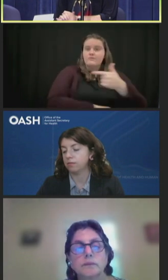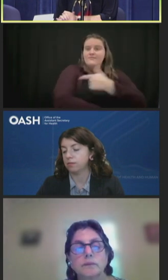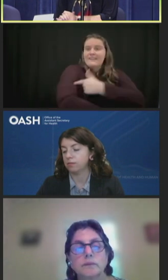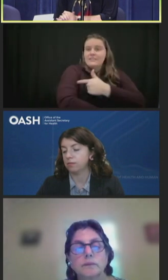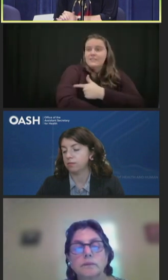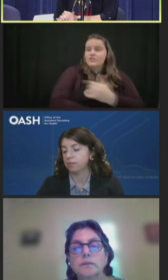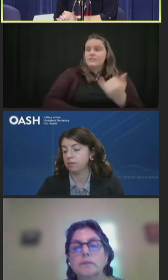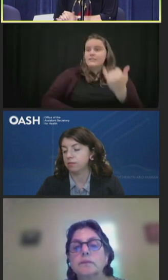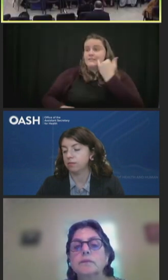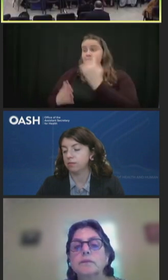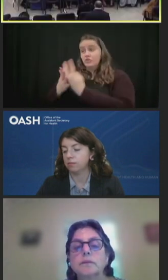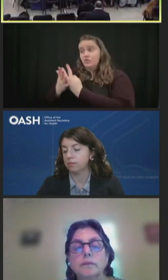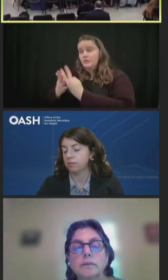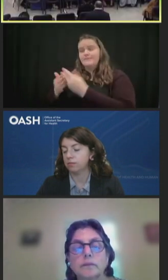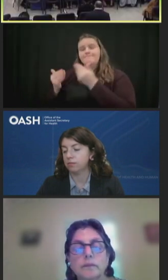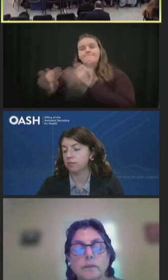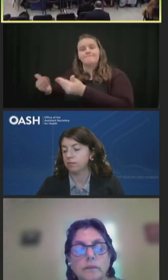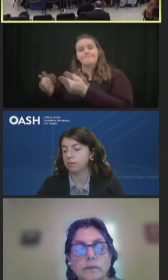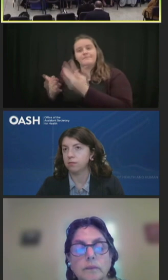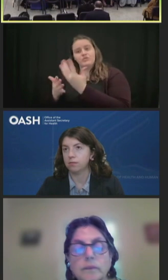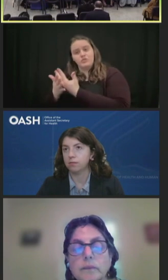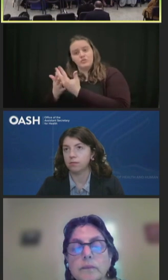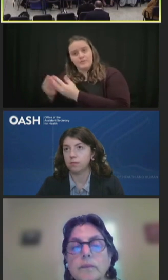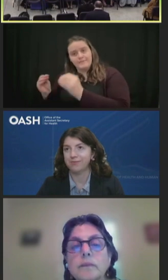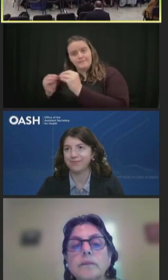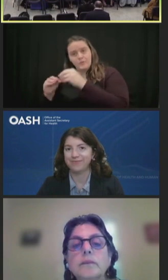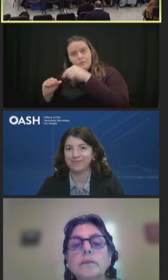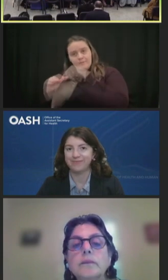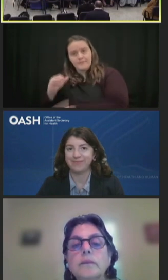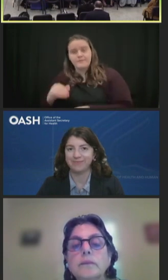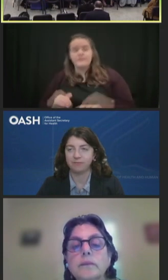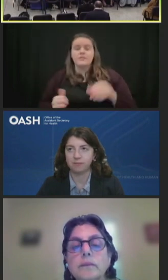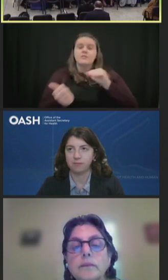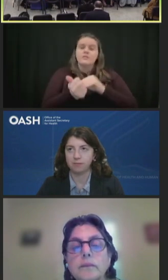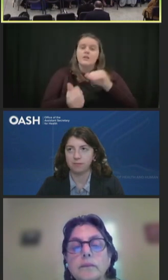Robert Hopkins: And just a comment, taking the chair's prerogative. Uncoupling and giving